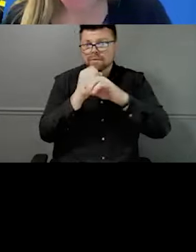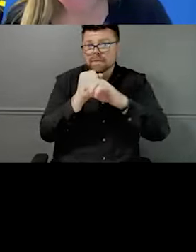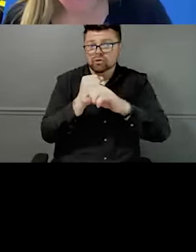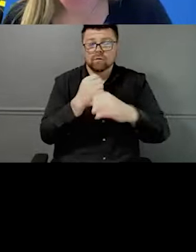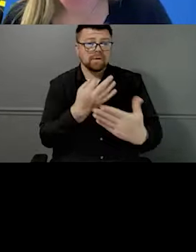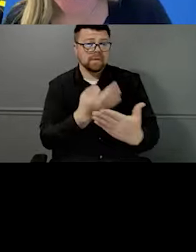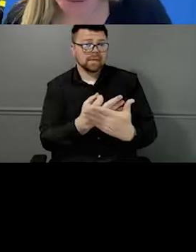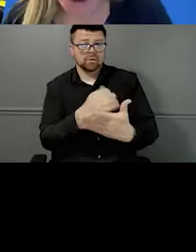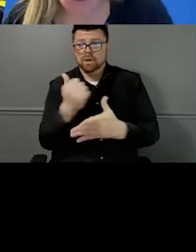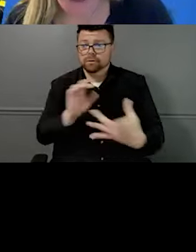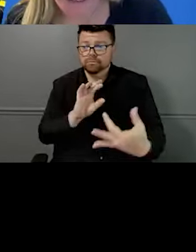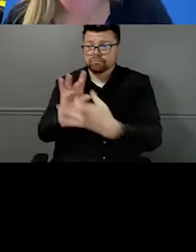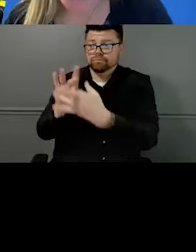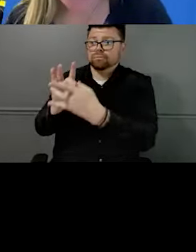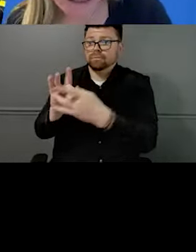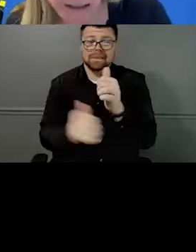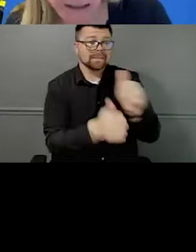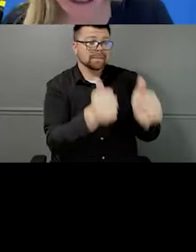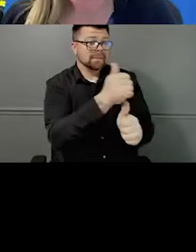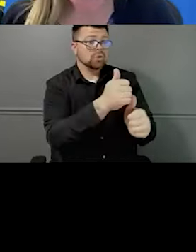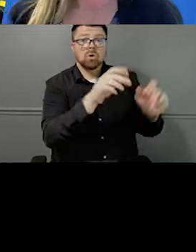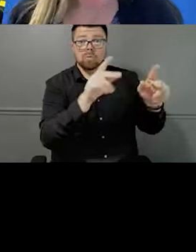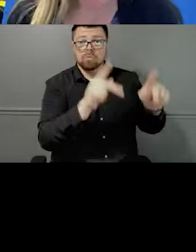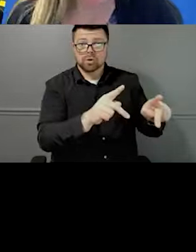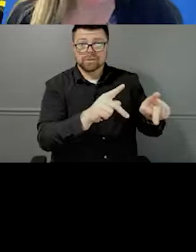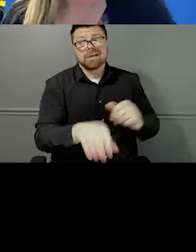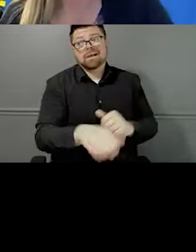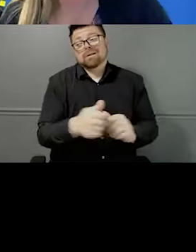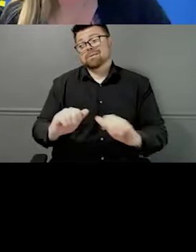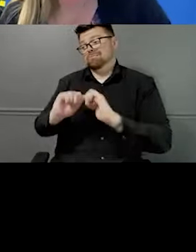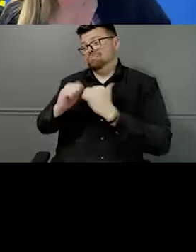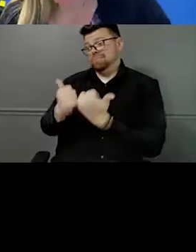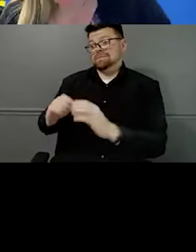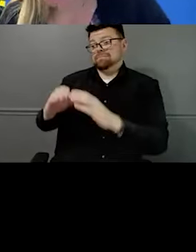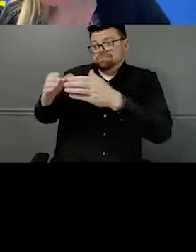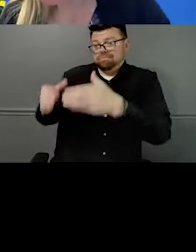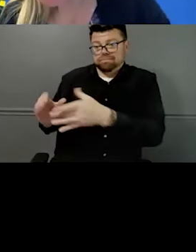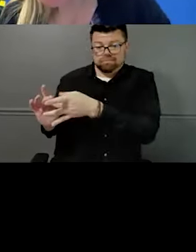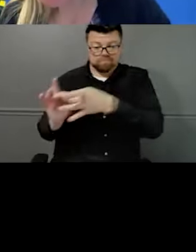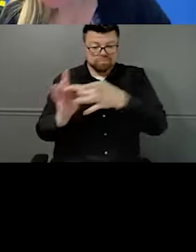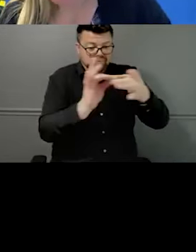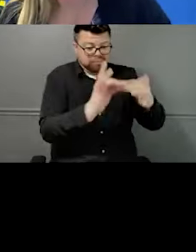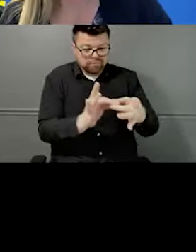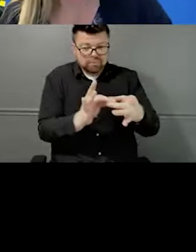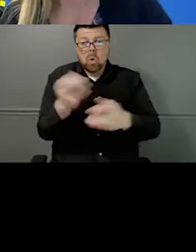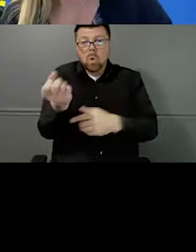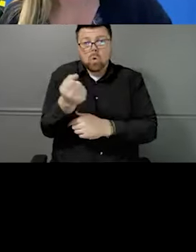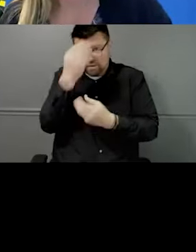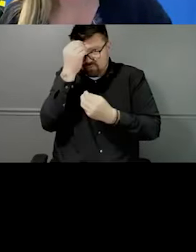the senior/key person and the entity irrespective of the duration of the engagement.